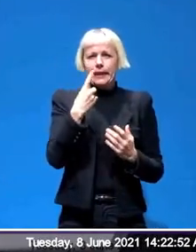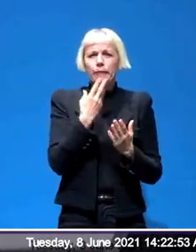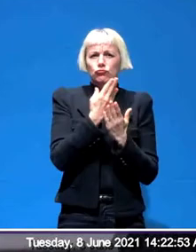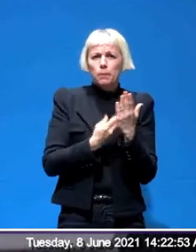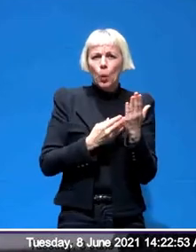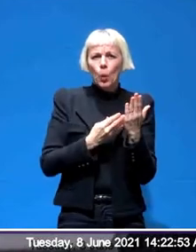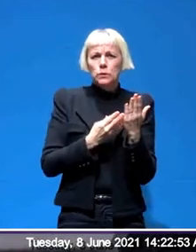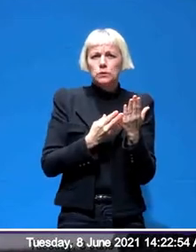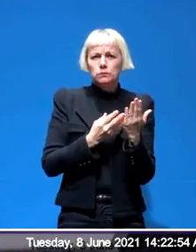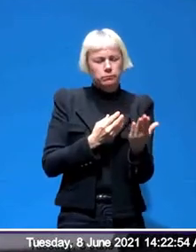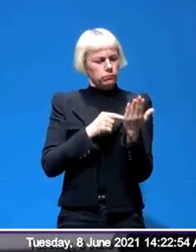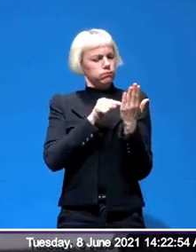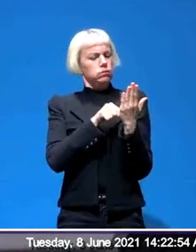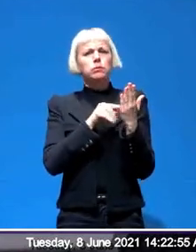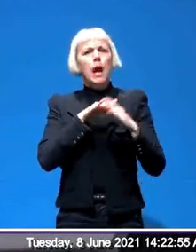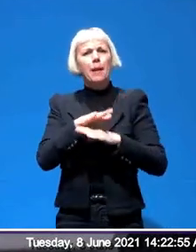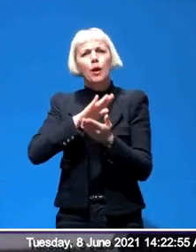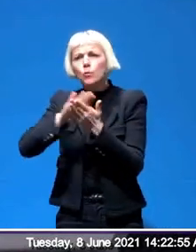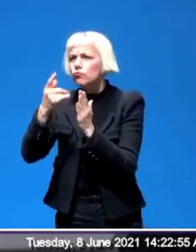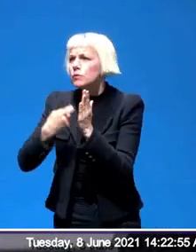I have never seen a RiskMan for those.